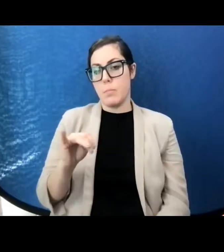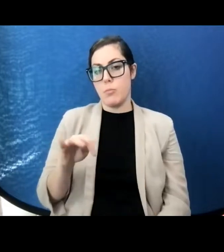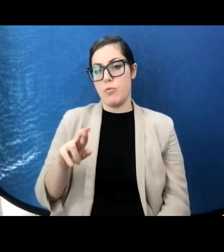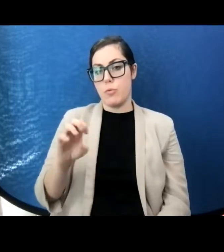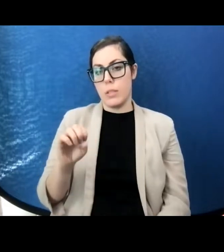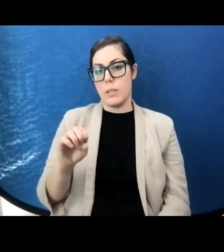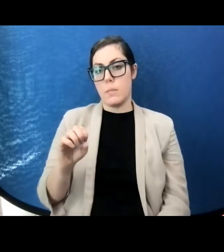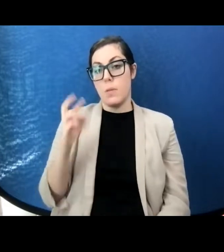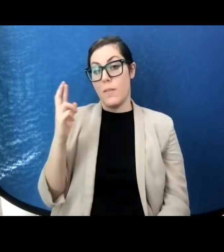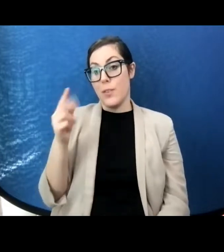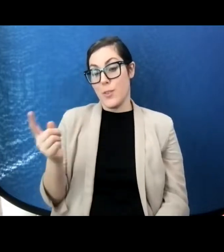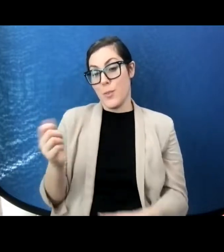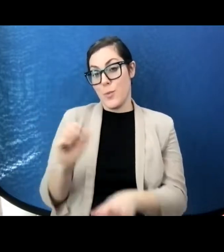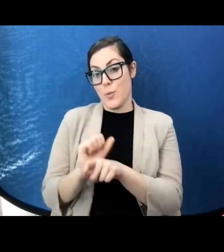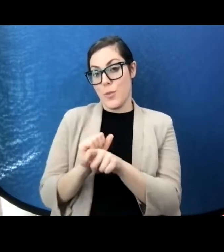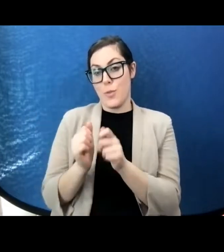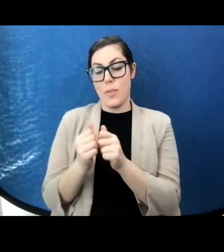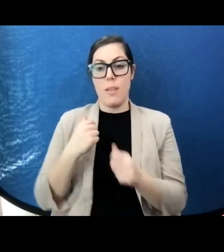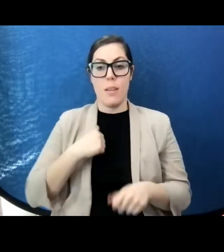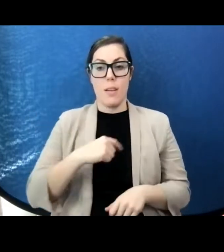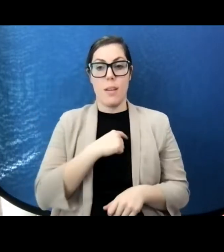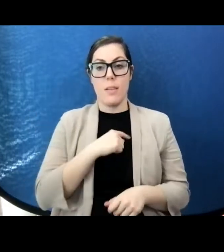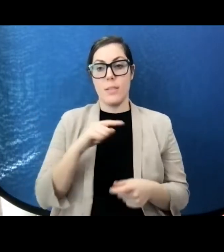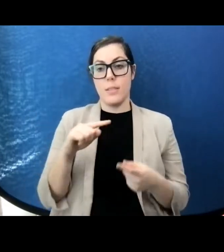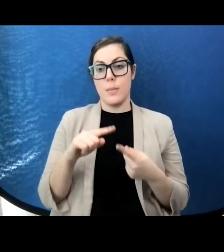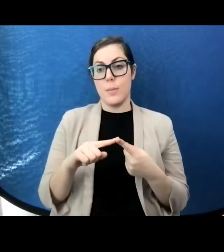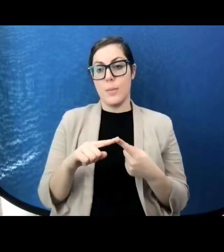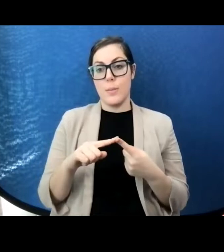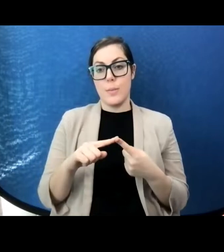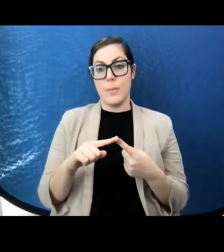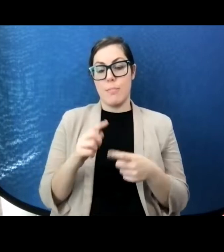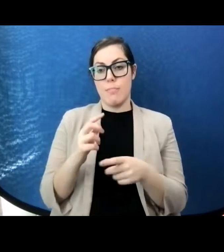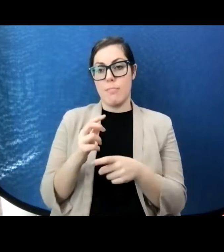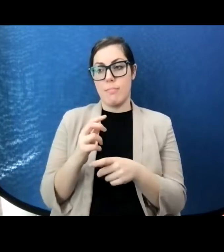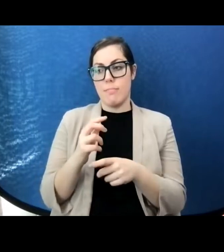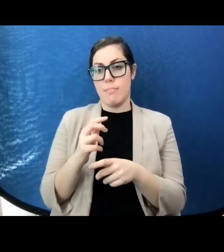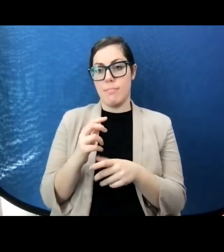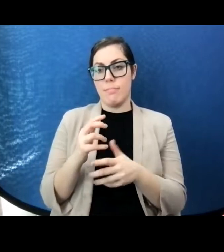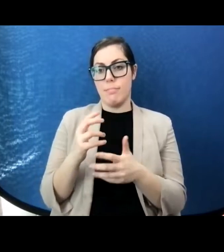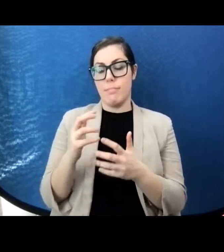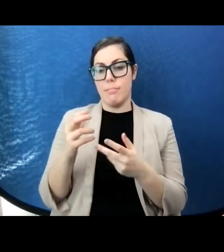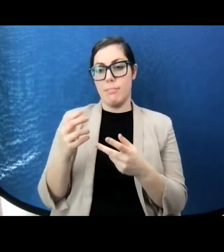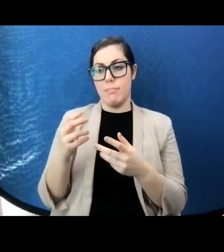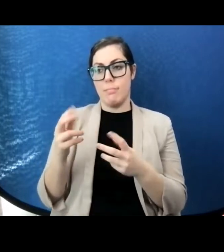you'll be able to work with us to get a link to the Summit posted over there.